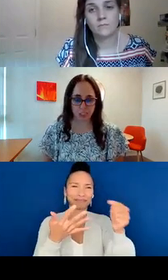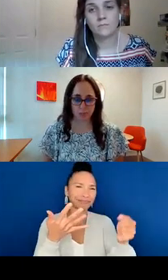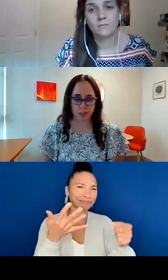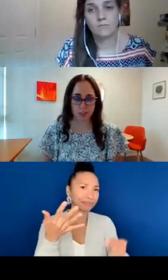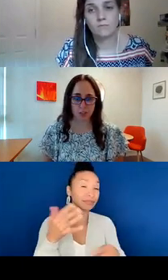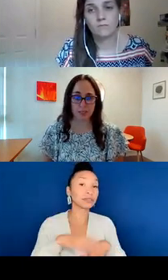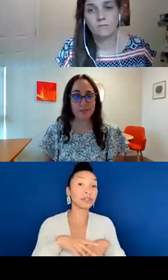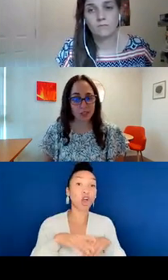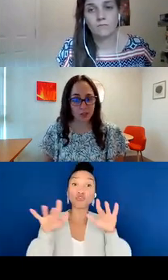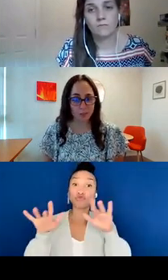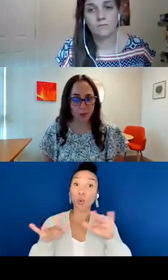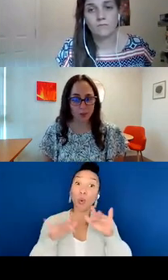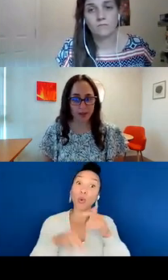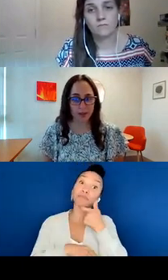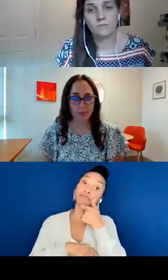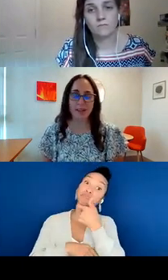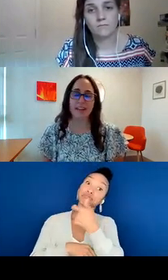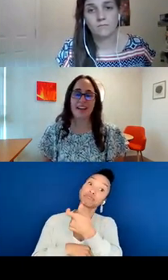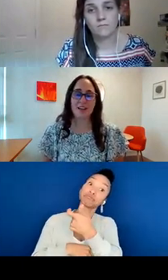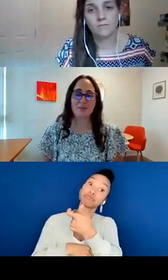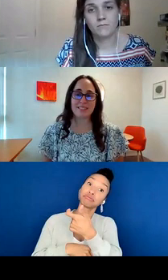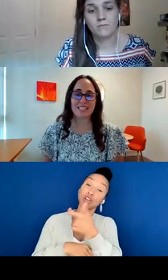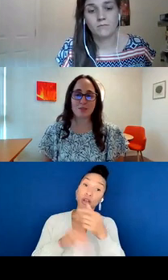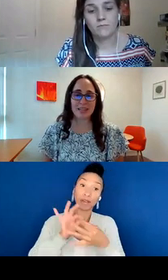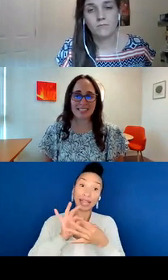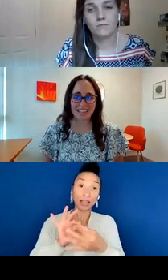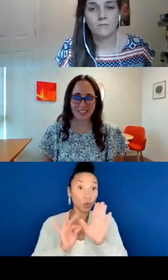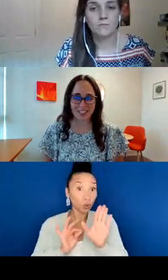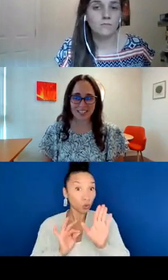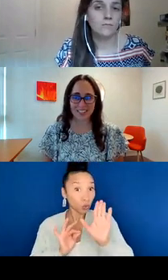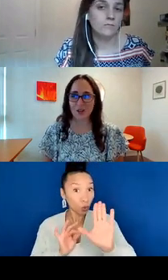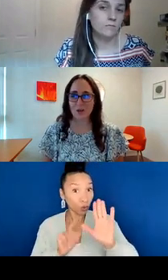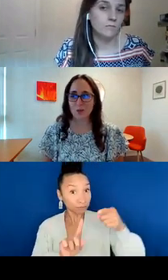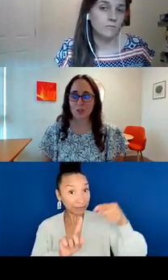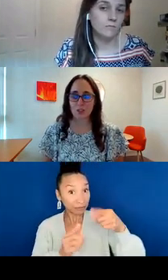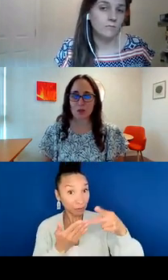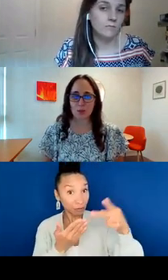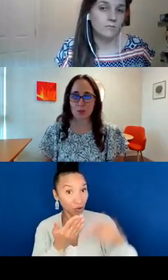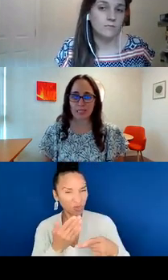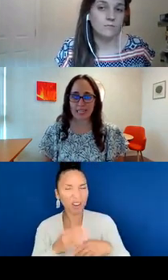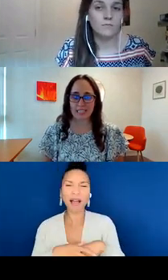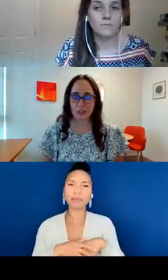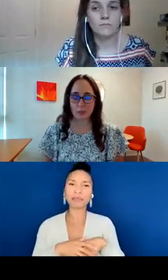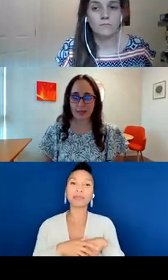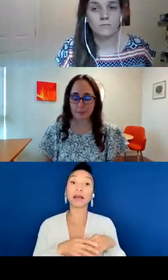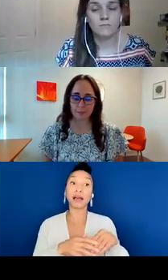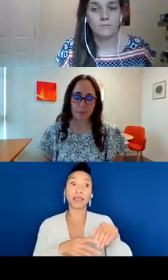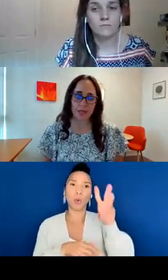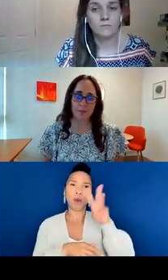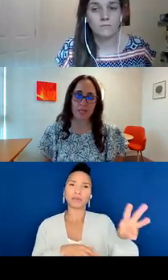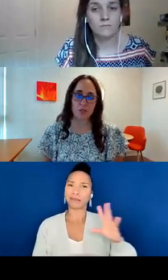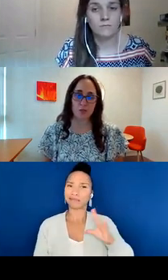the information about your specific grant program section by section. So we'll show you the website and a little bit.